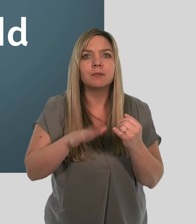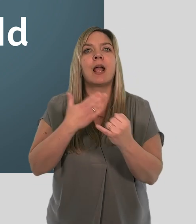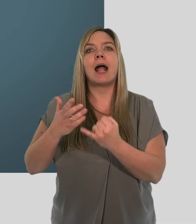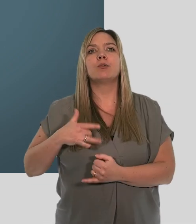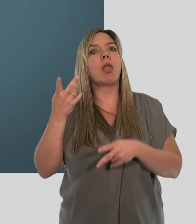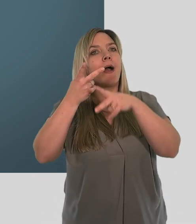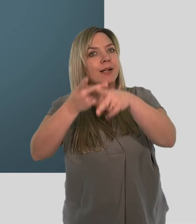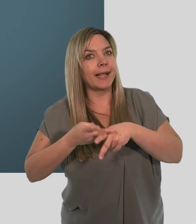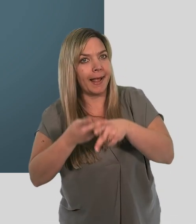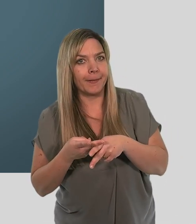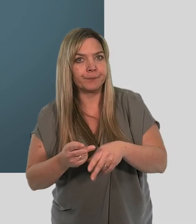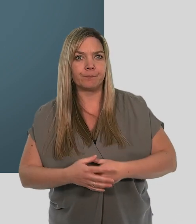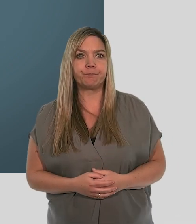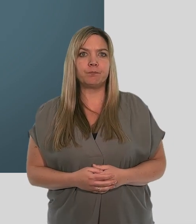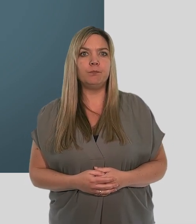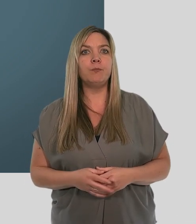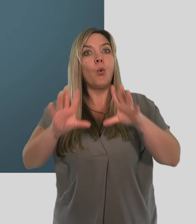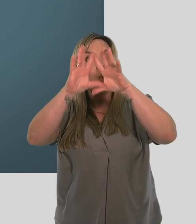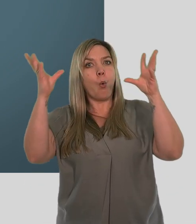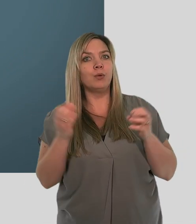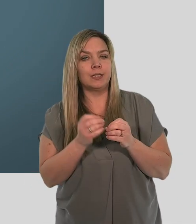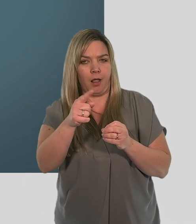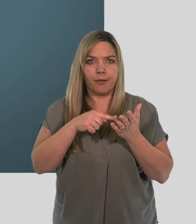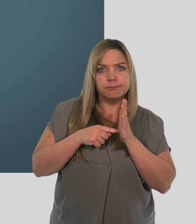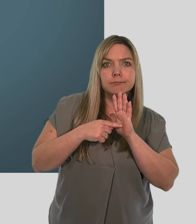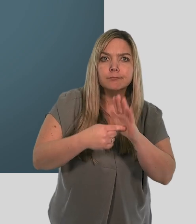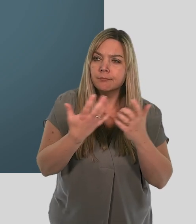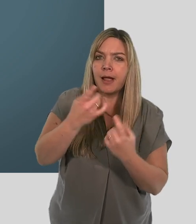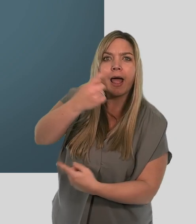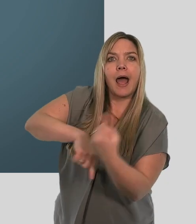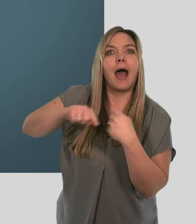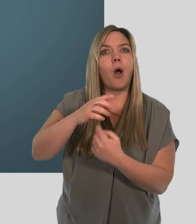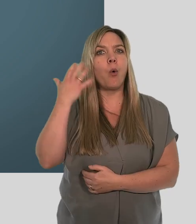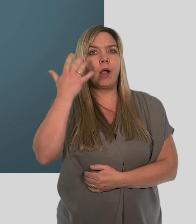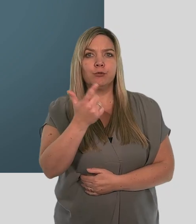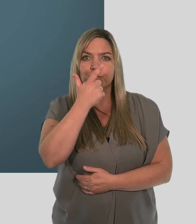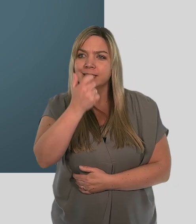Financing investments in these services must come primarily from domestic health spending.